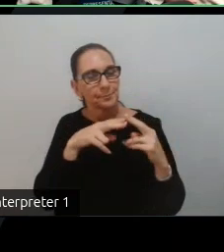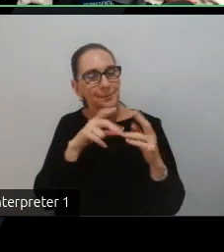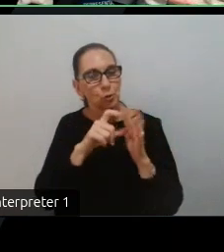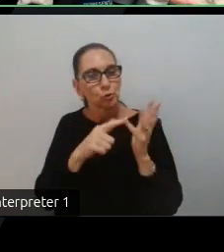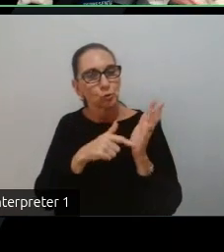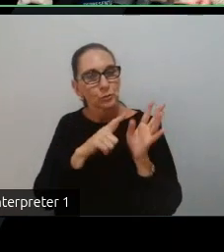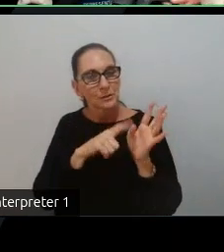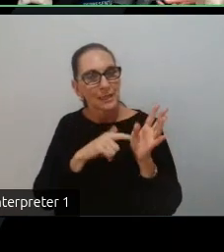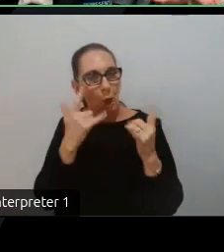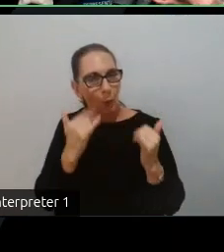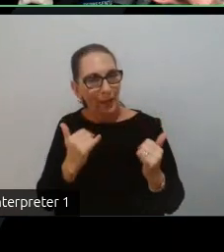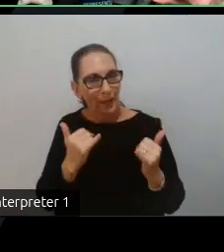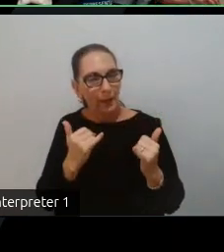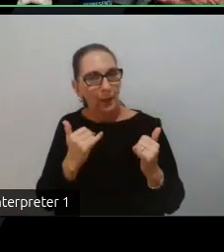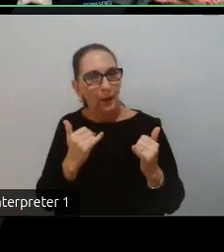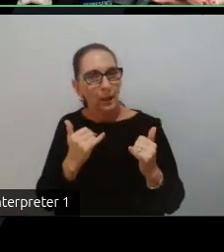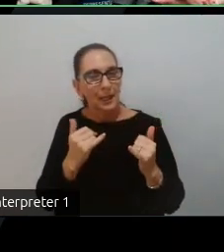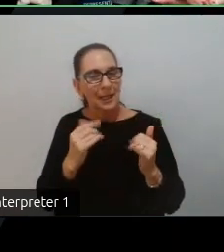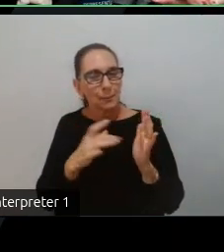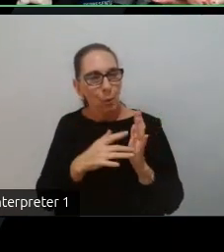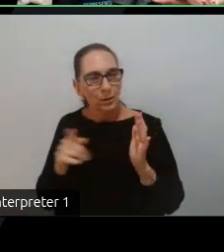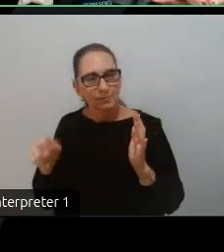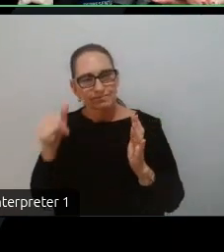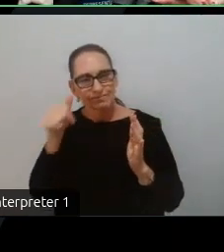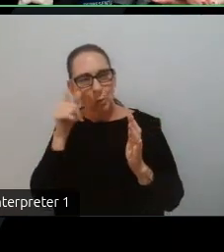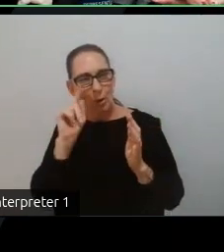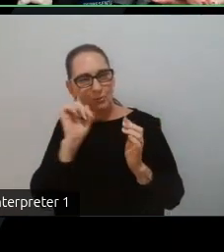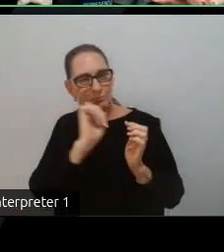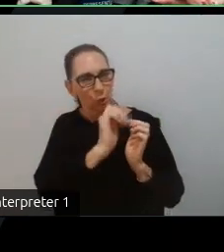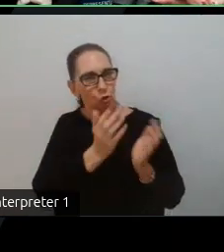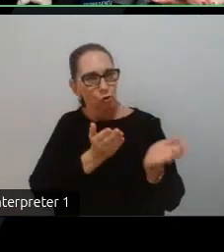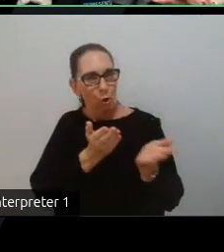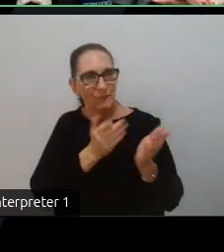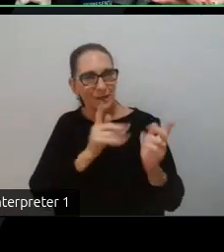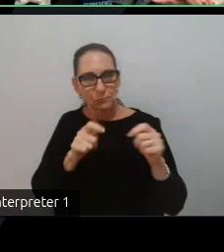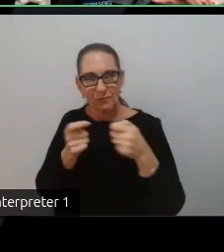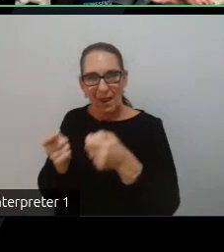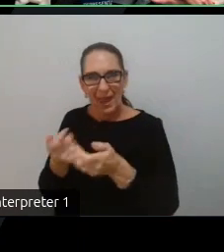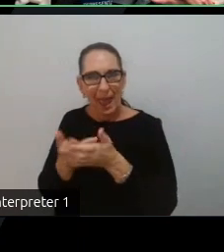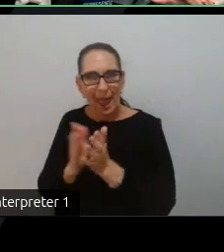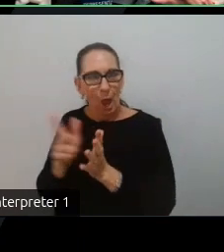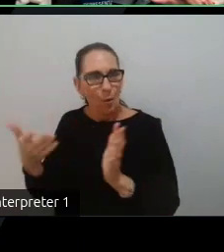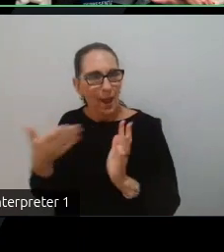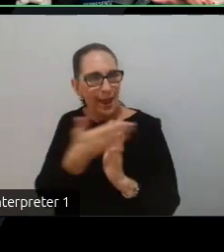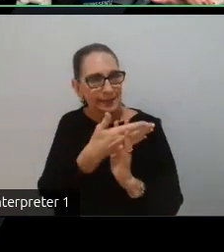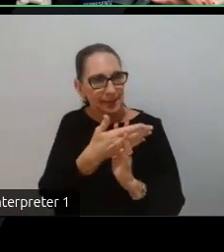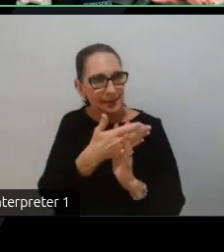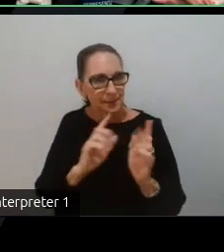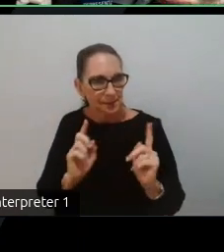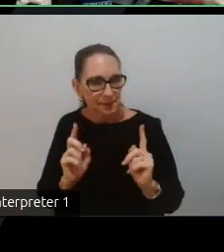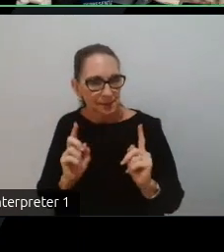they understand what the service is and um how to access it. So it's good to go through